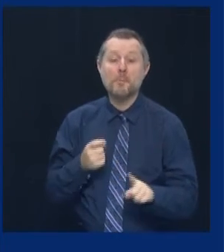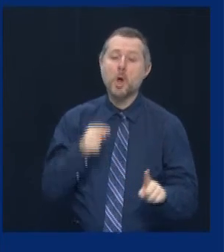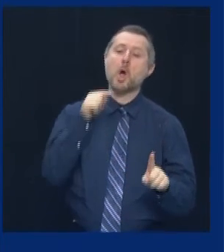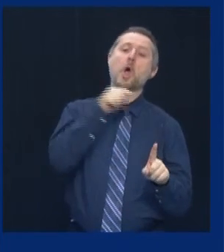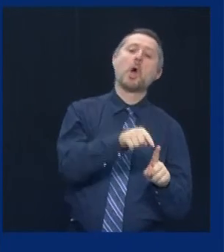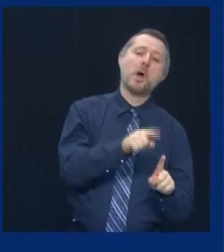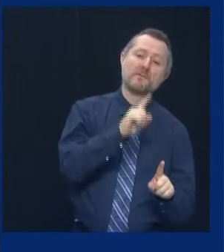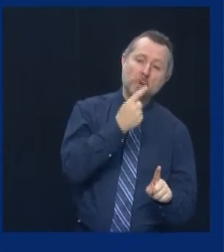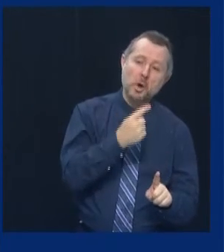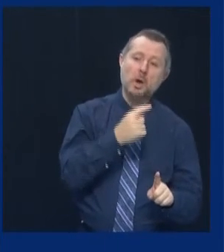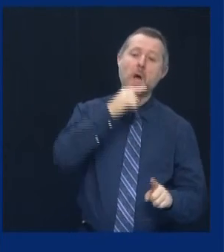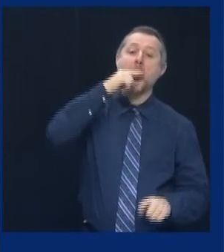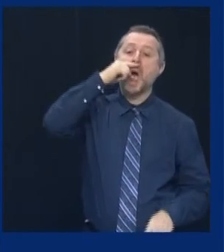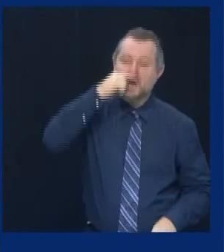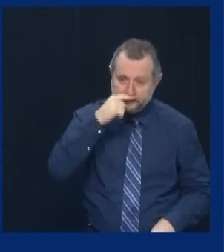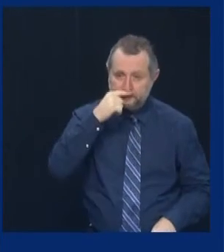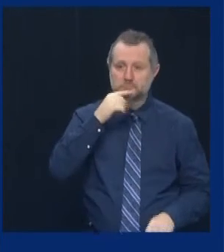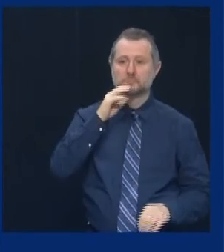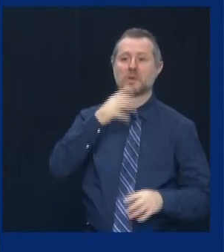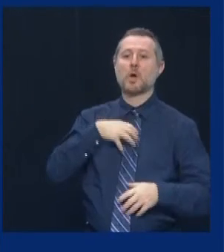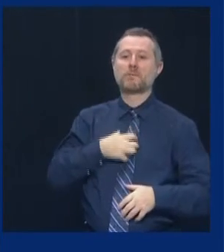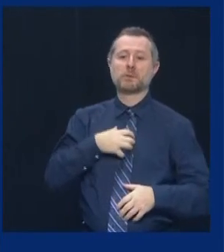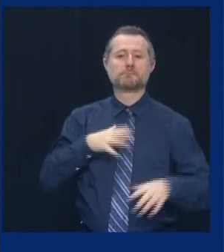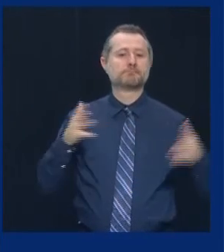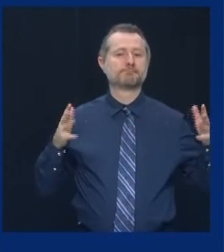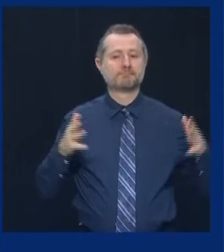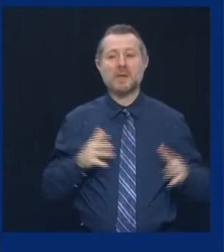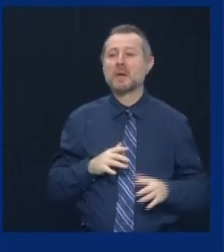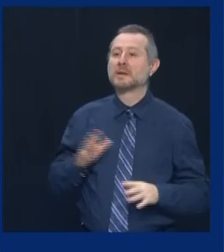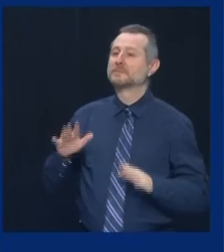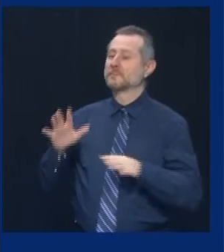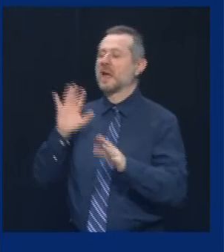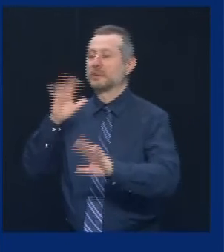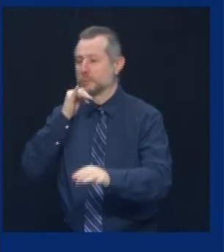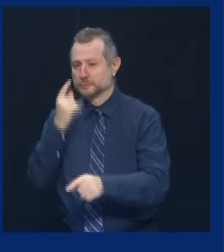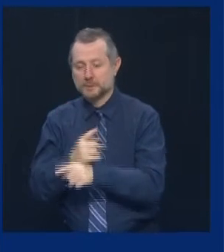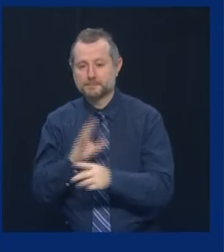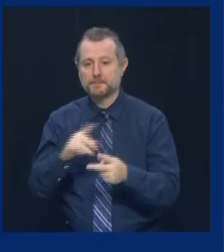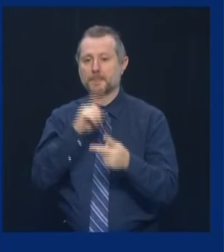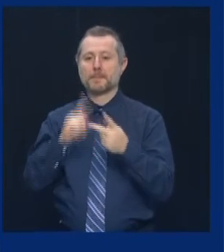DIFFERENT TIMES. THE ONLY WAY IT IS SPREAD12 IS